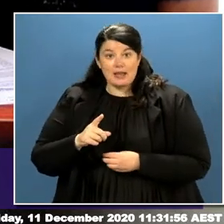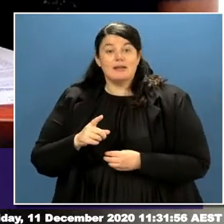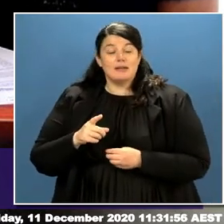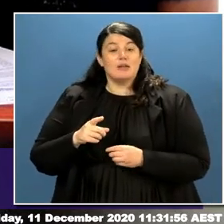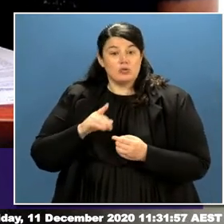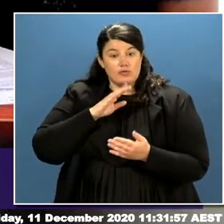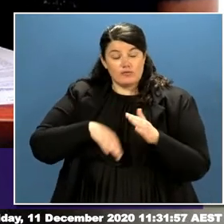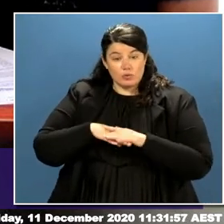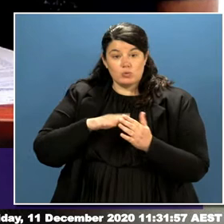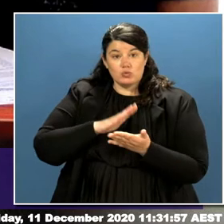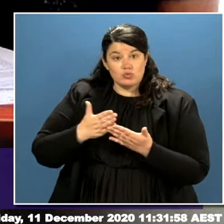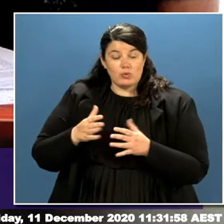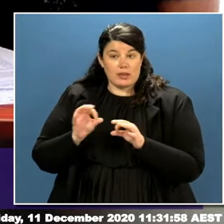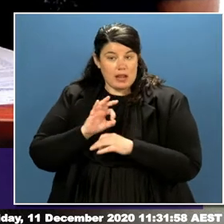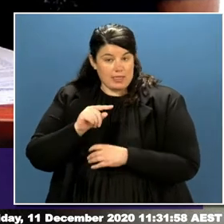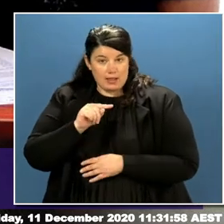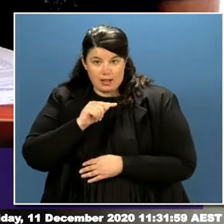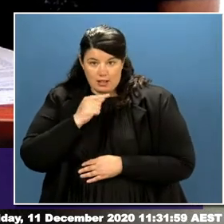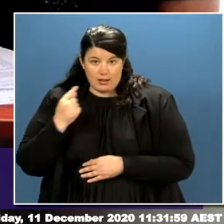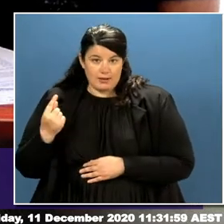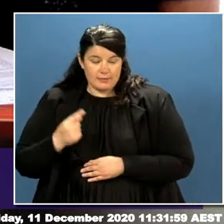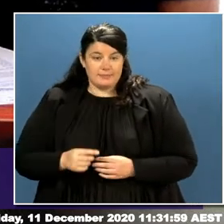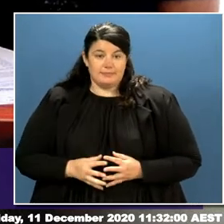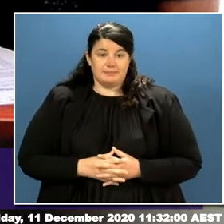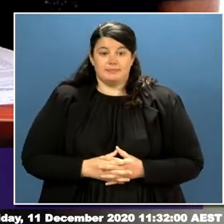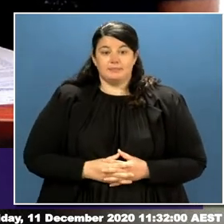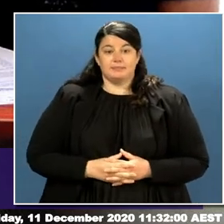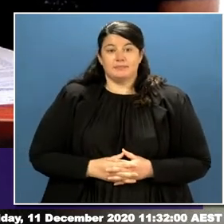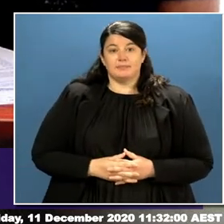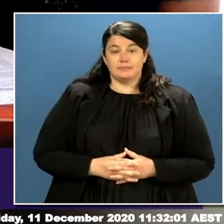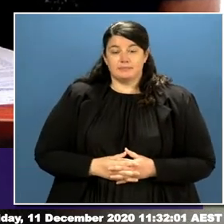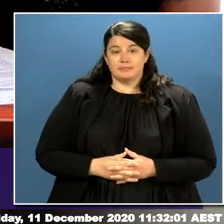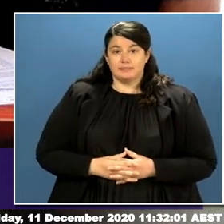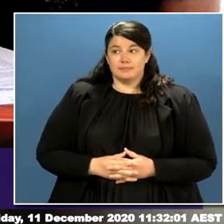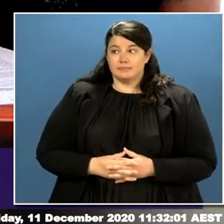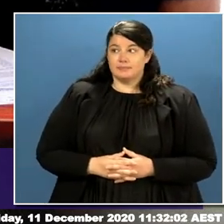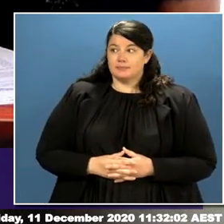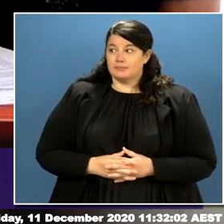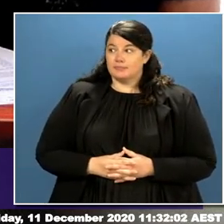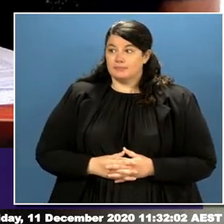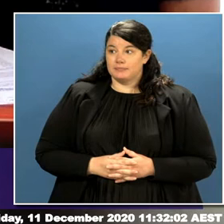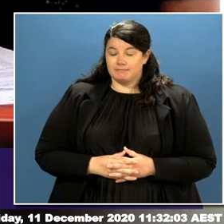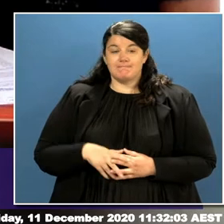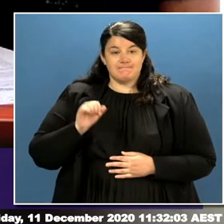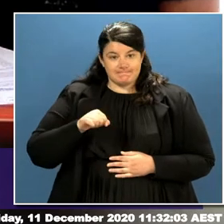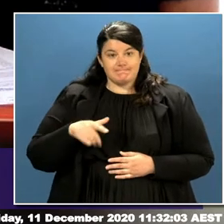Will be the truth, the whole truth and nothing but the truth? Yes. I do.